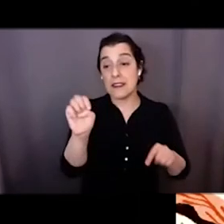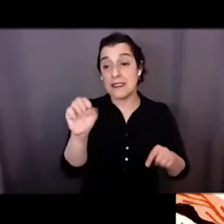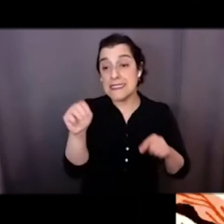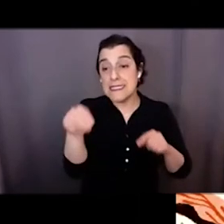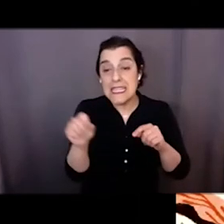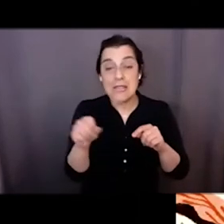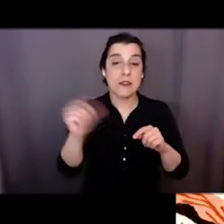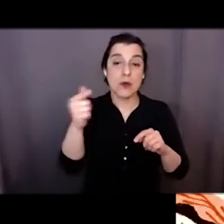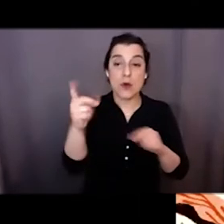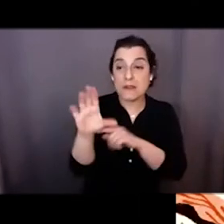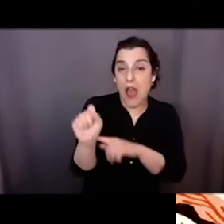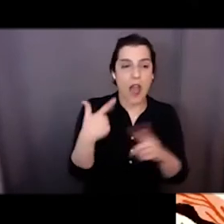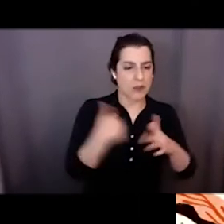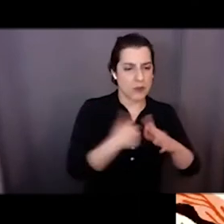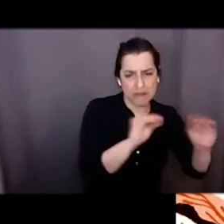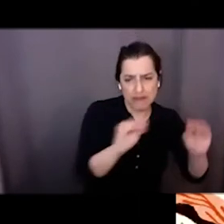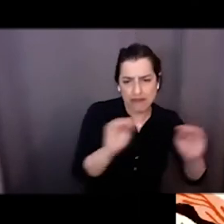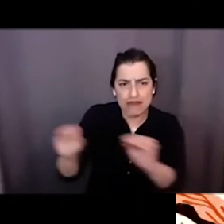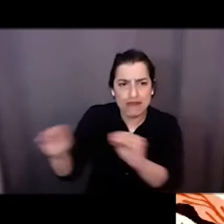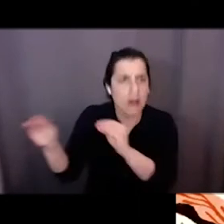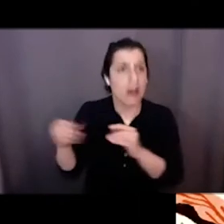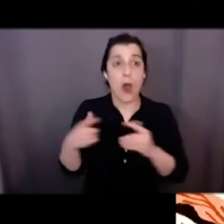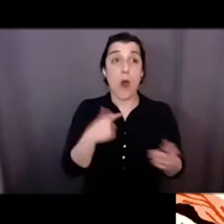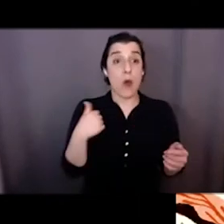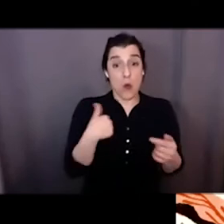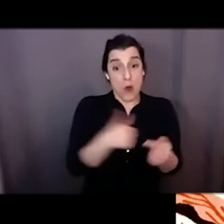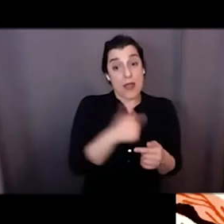all that jazz. We've always had these events but usually they, they've been local.